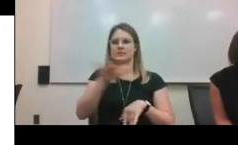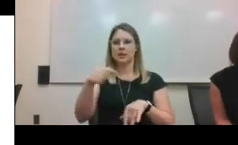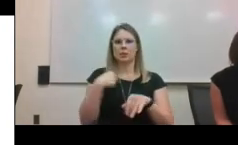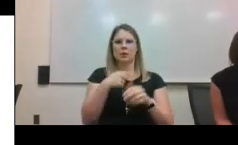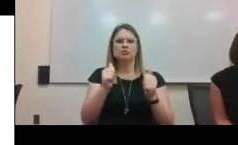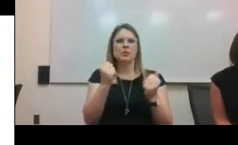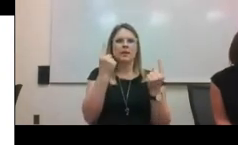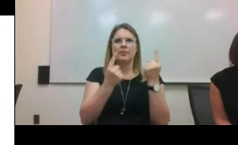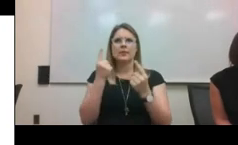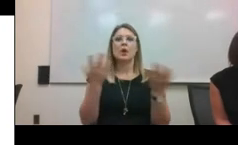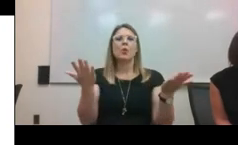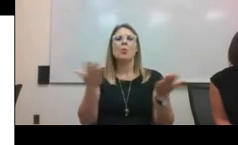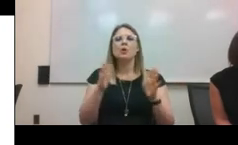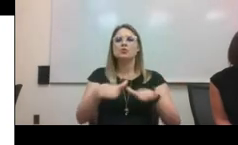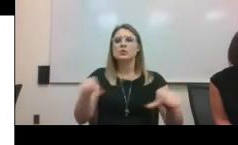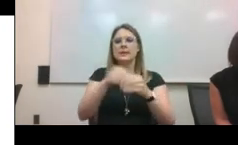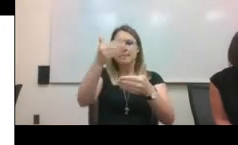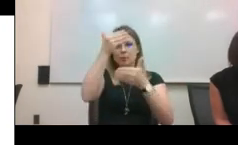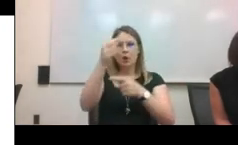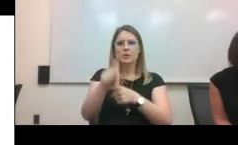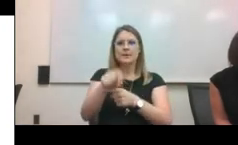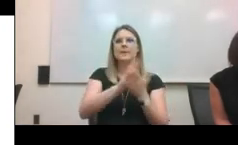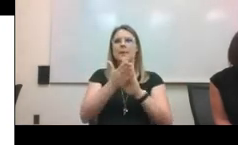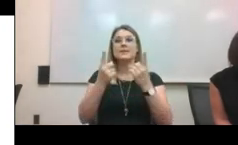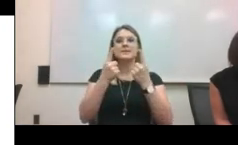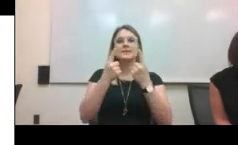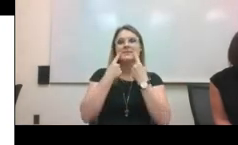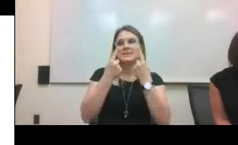to become successful signers and readers. Fingerspelling didn't play heavily